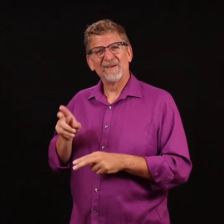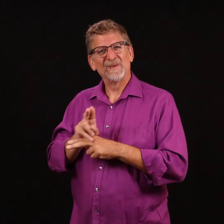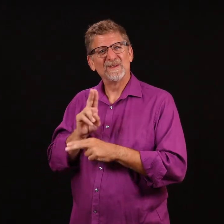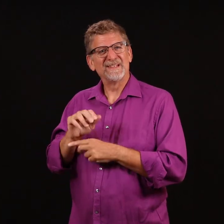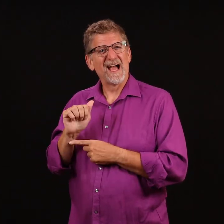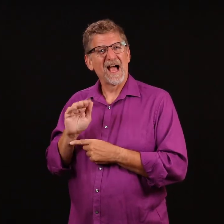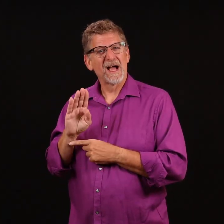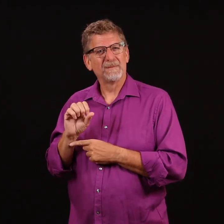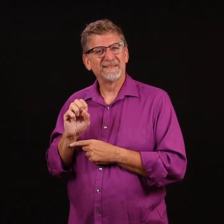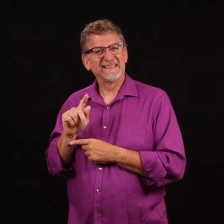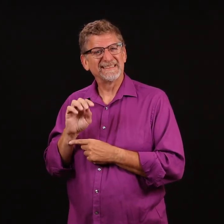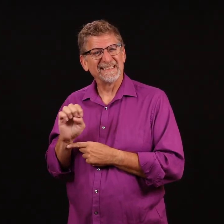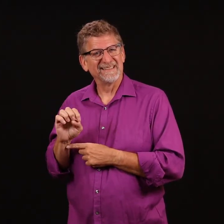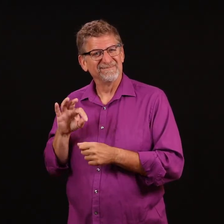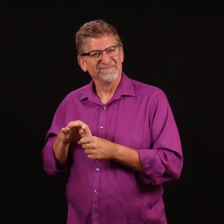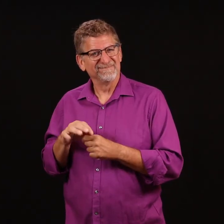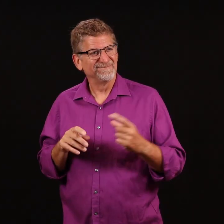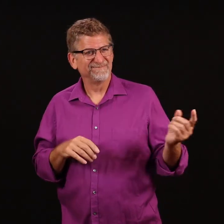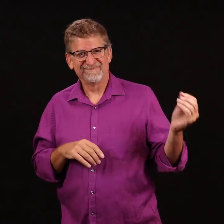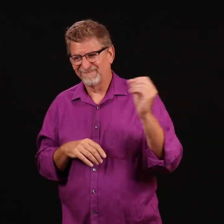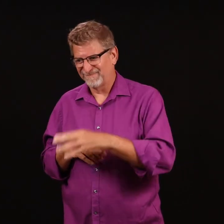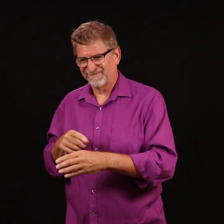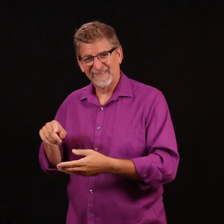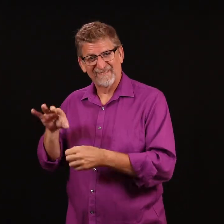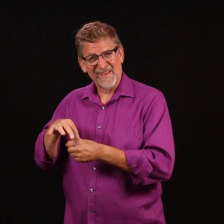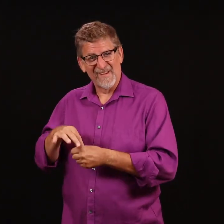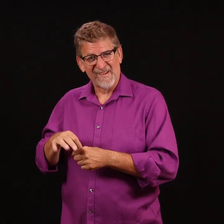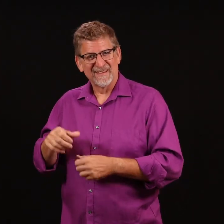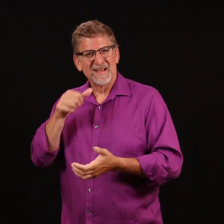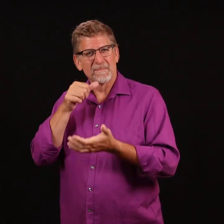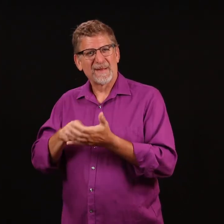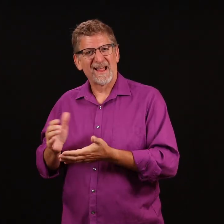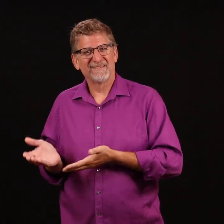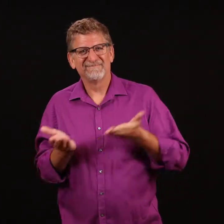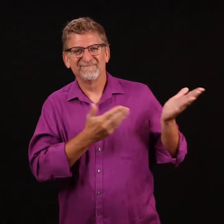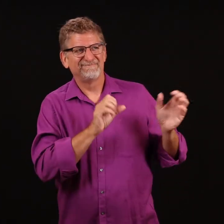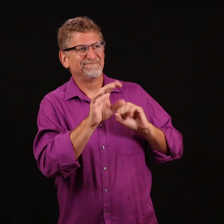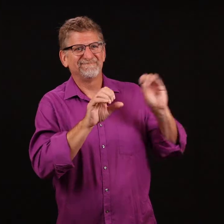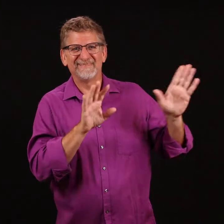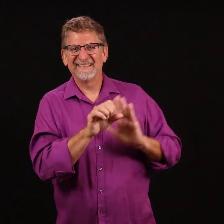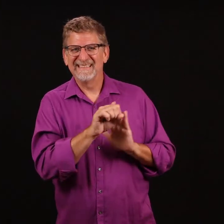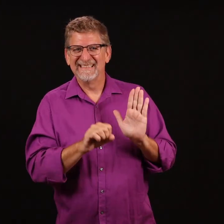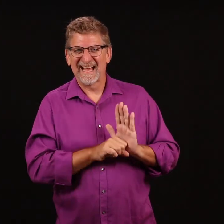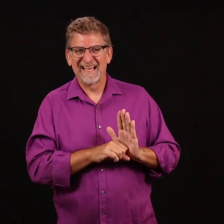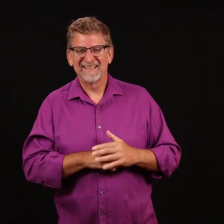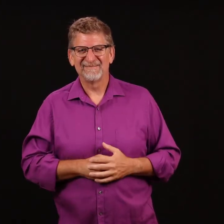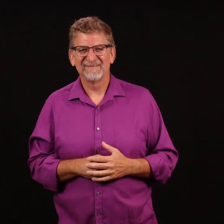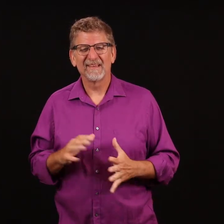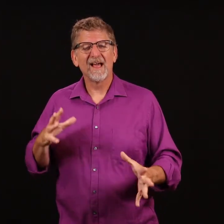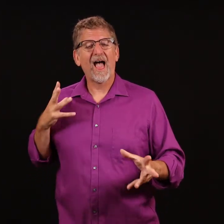So, they used the absentee ballot. They voted and then sent their ballot back to their home state.